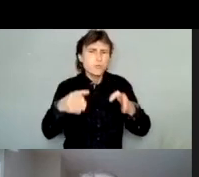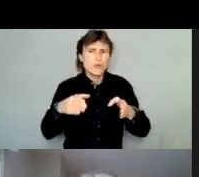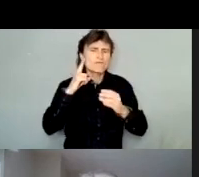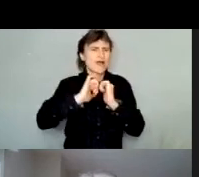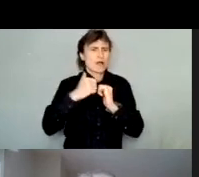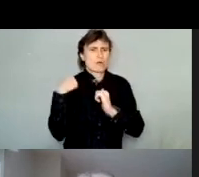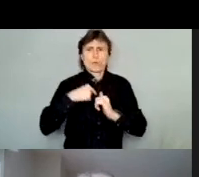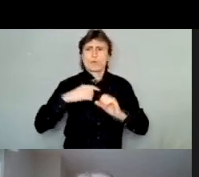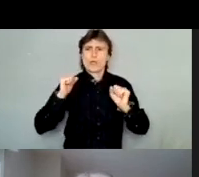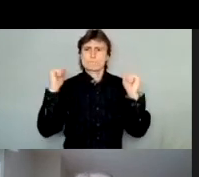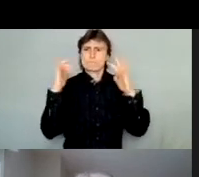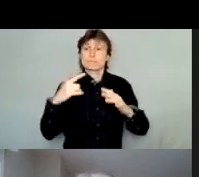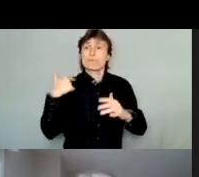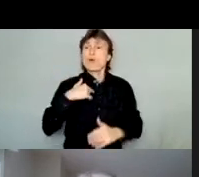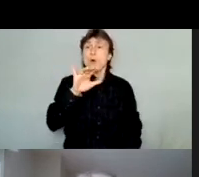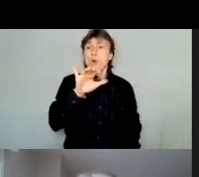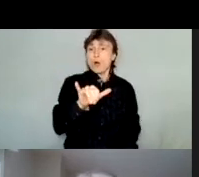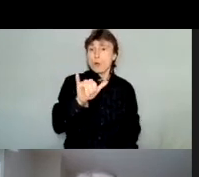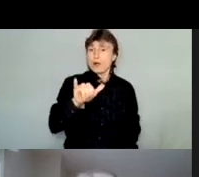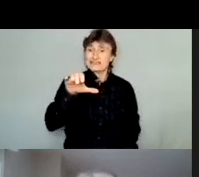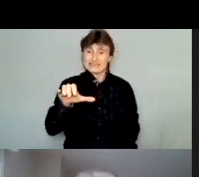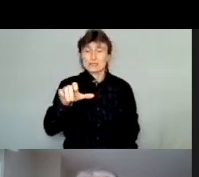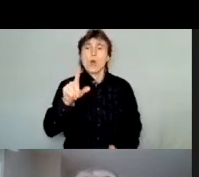We also have yycwhat'son which is our events listings.